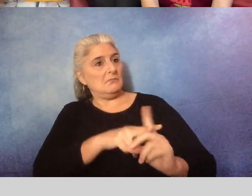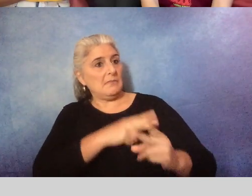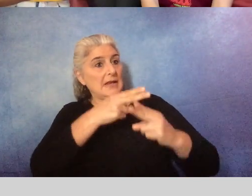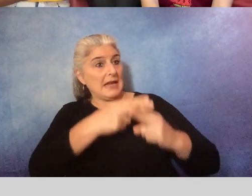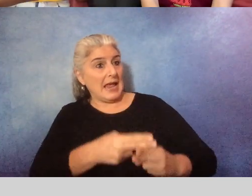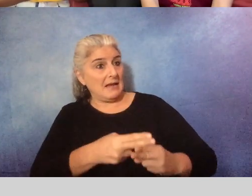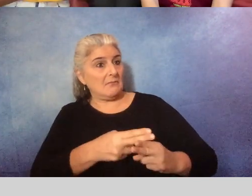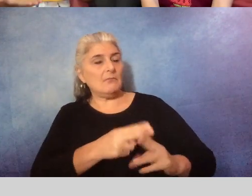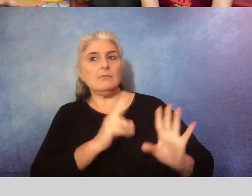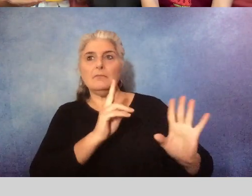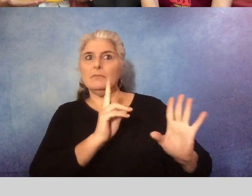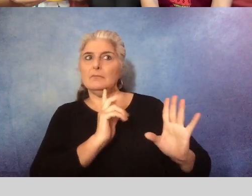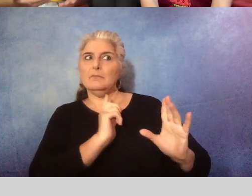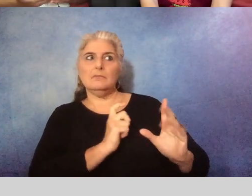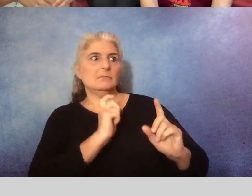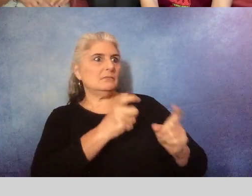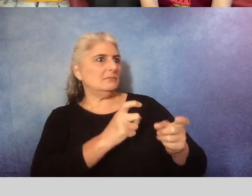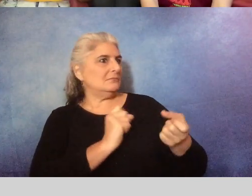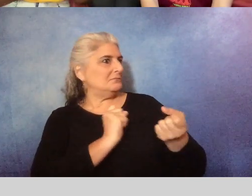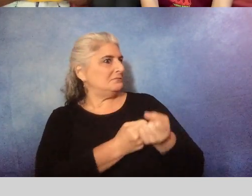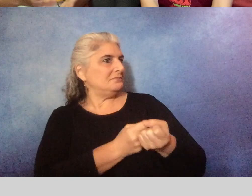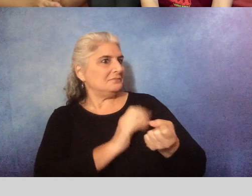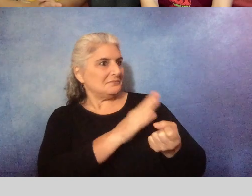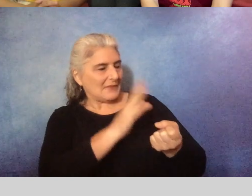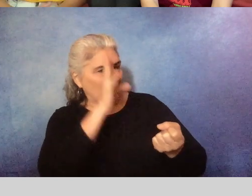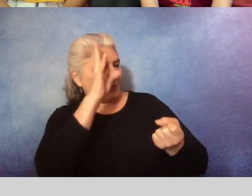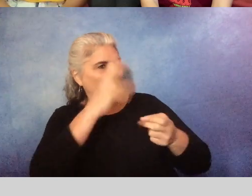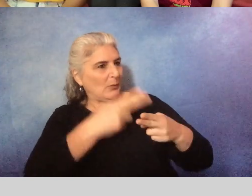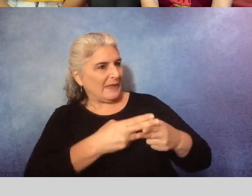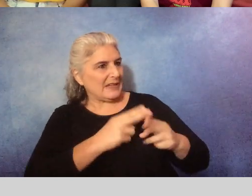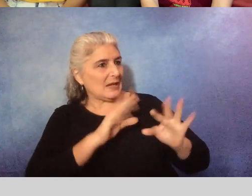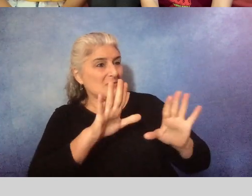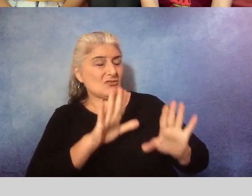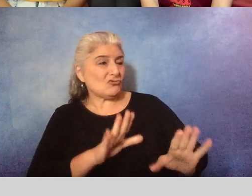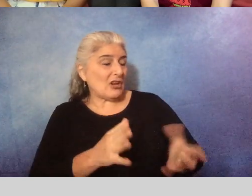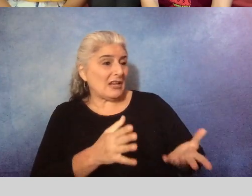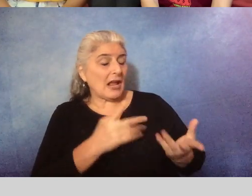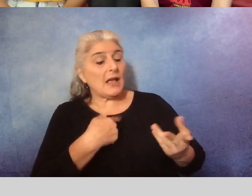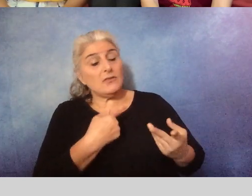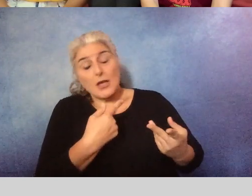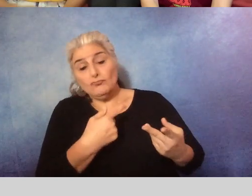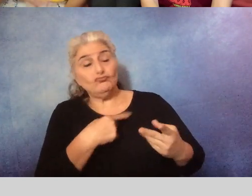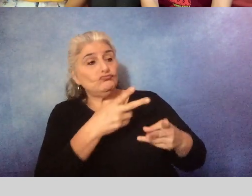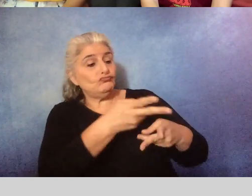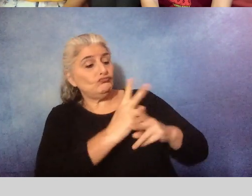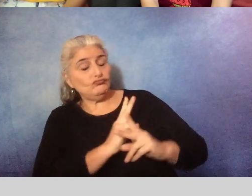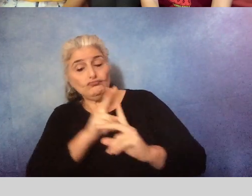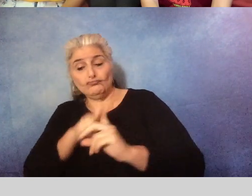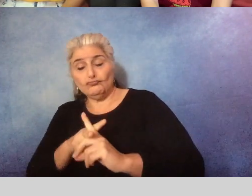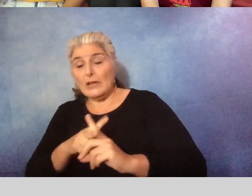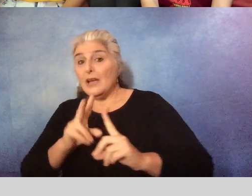So they will be the best people to, to, to name them. And if I do that,